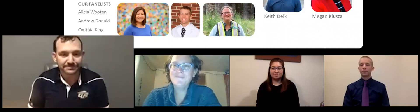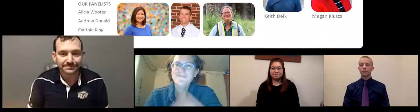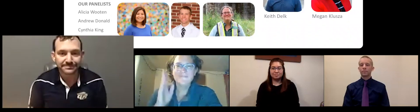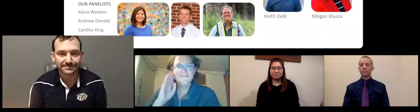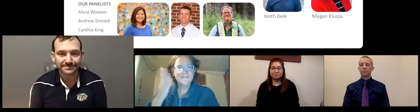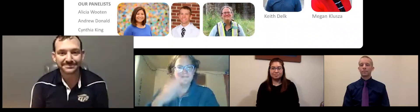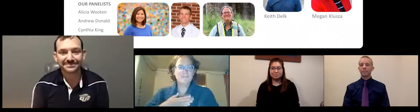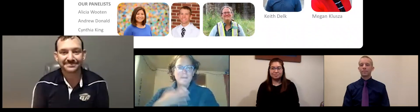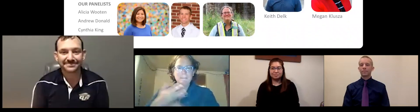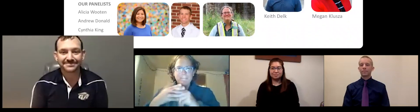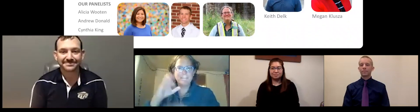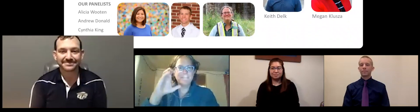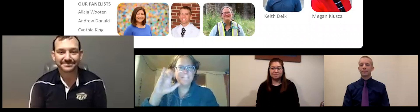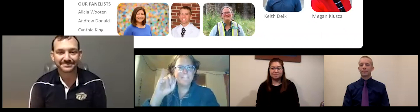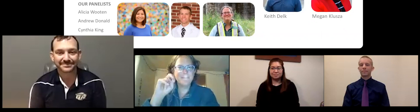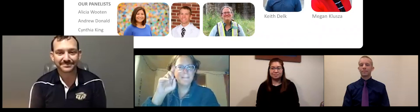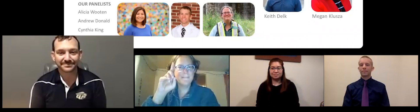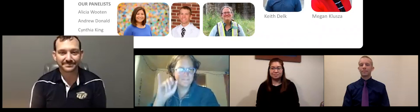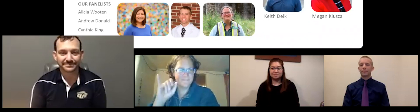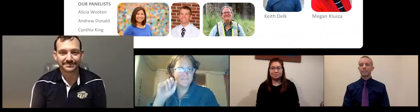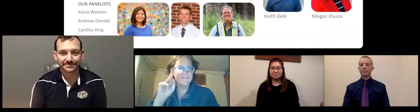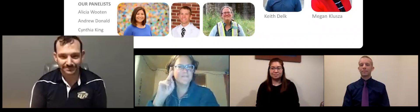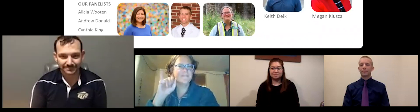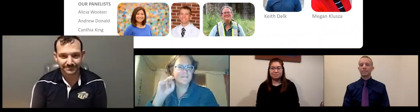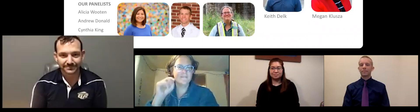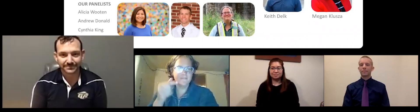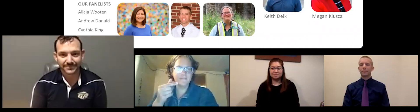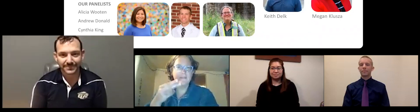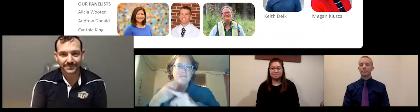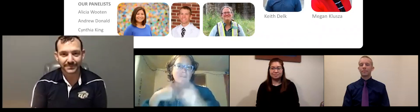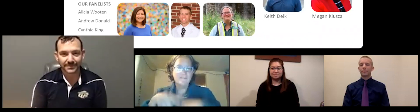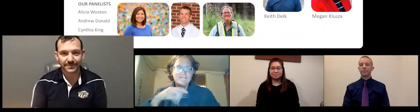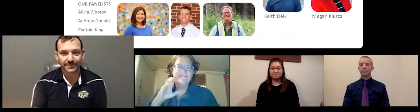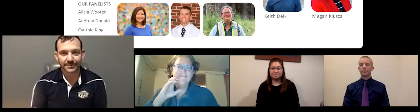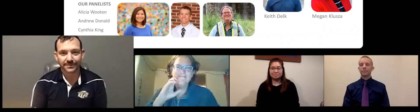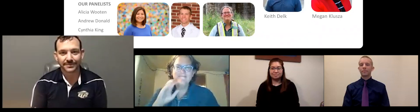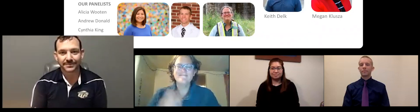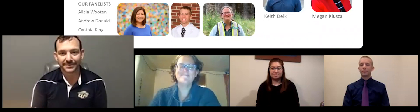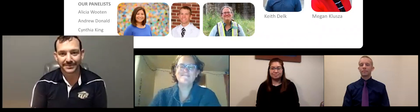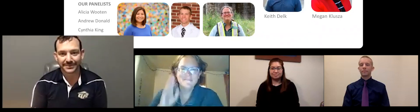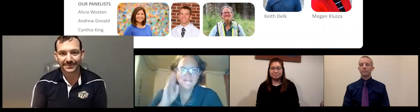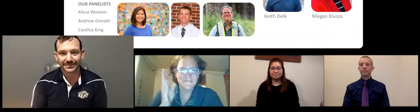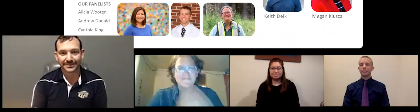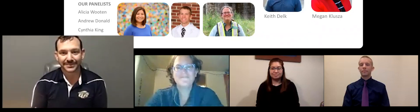I'd like to give Cindy an opportunity to introduce herself. As was mentioned, my name is, Cindy King,